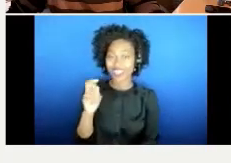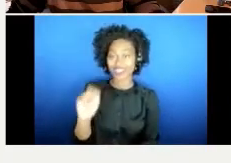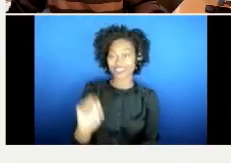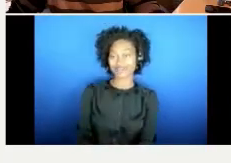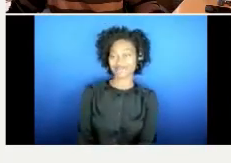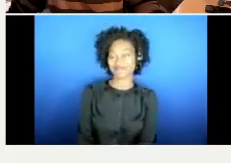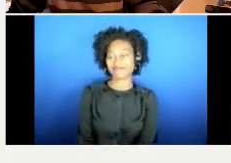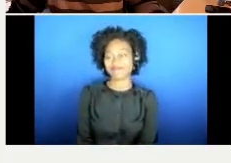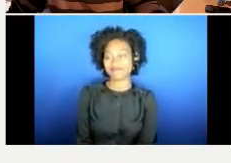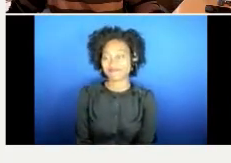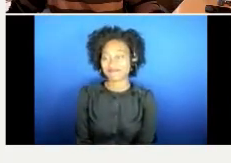As of this moment, there